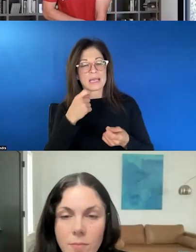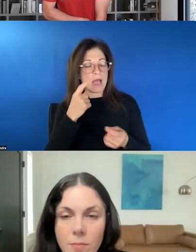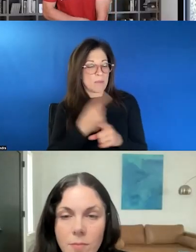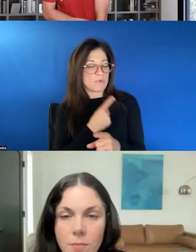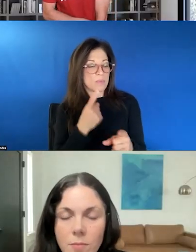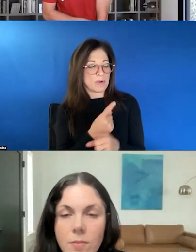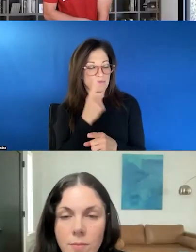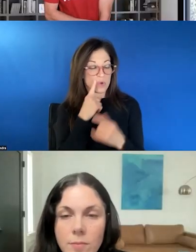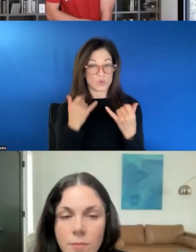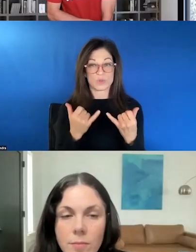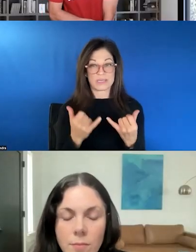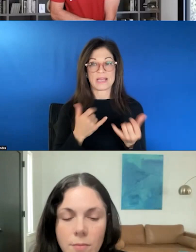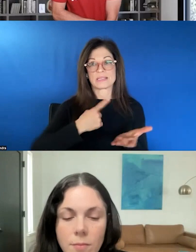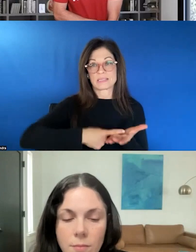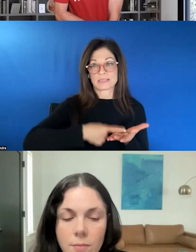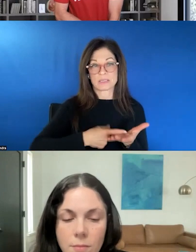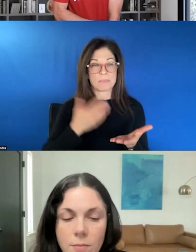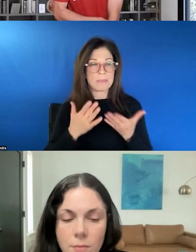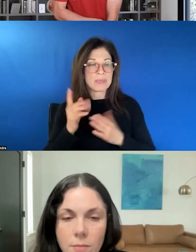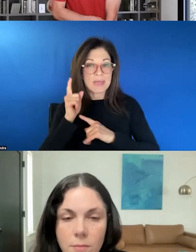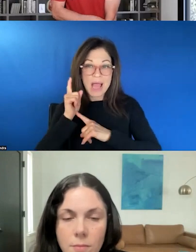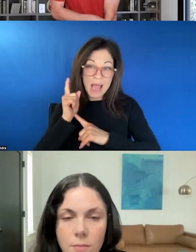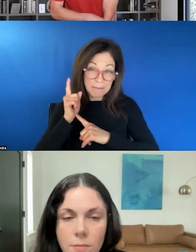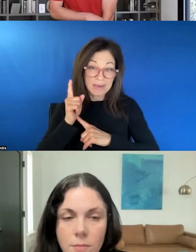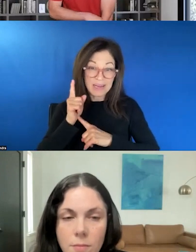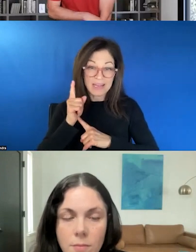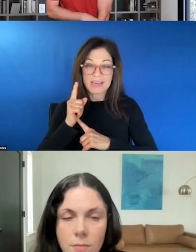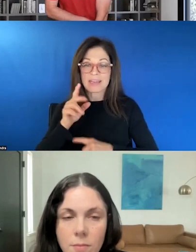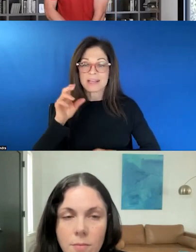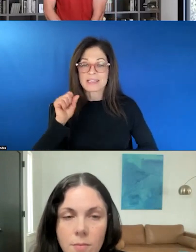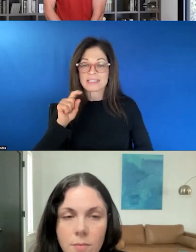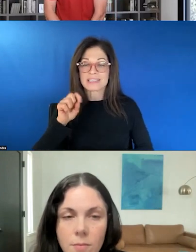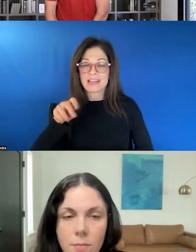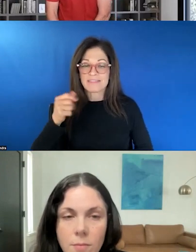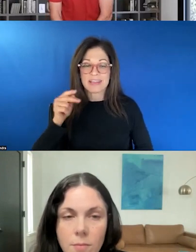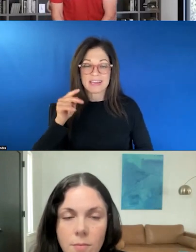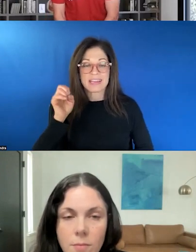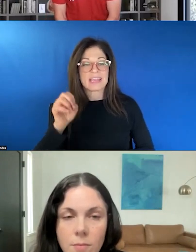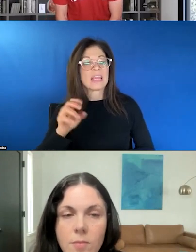DISCUSSION. MAYBE A MINUTE RELATIVE TO THIS ARTICLE.